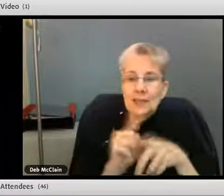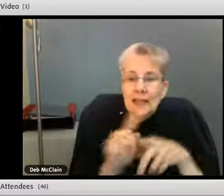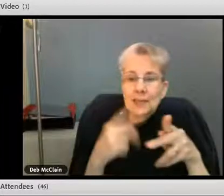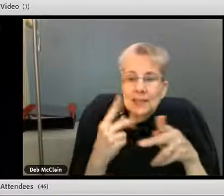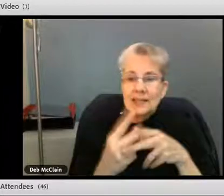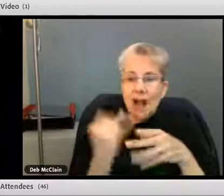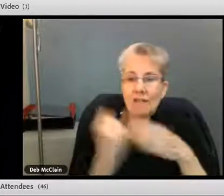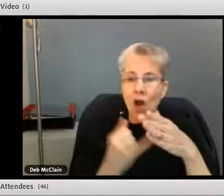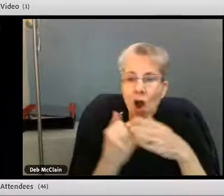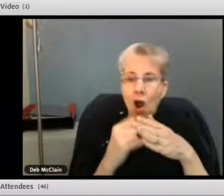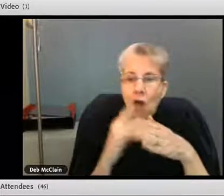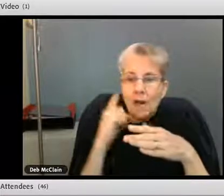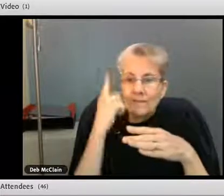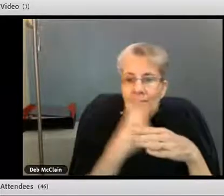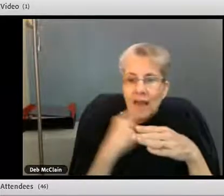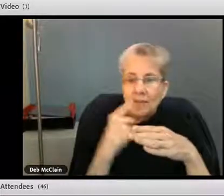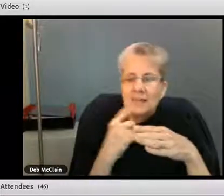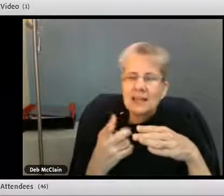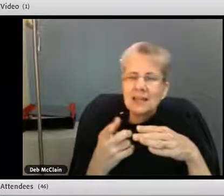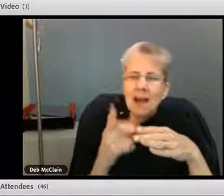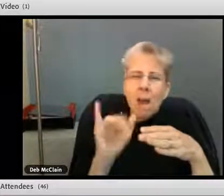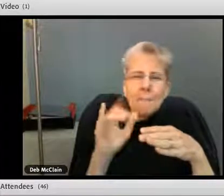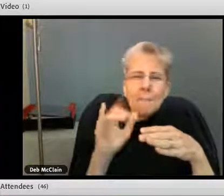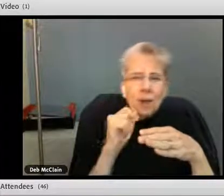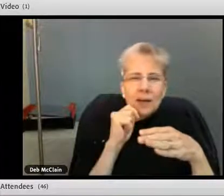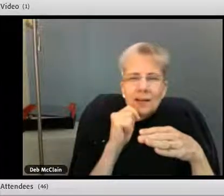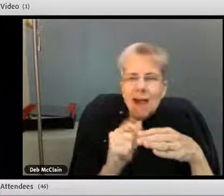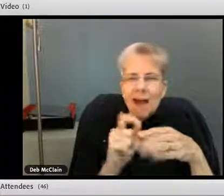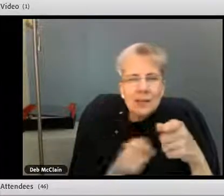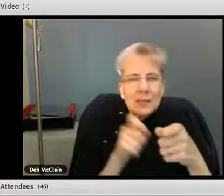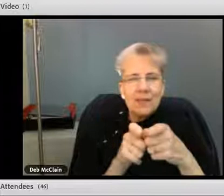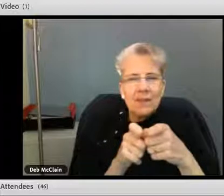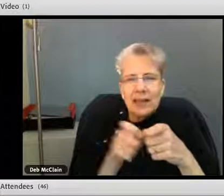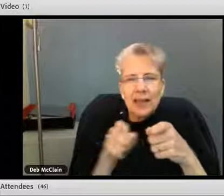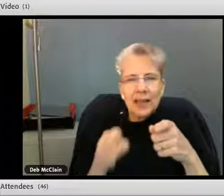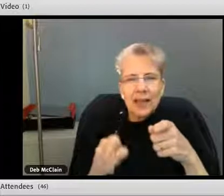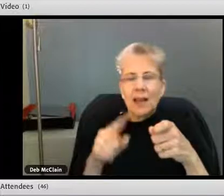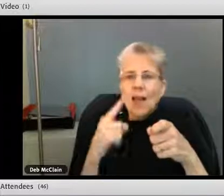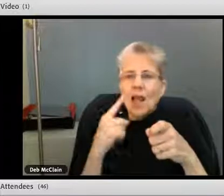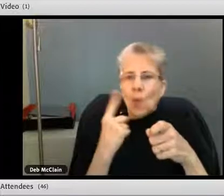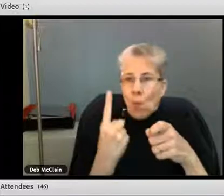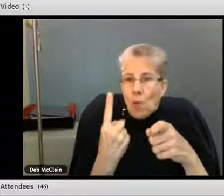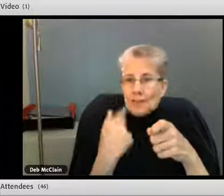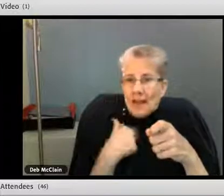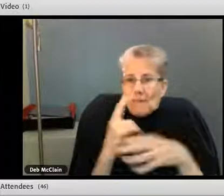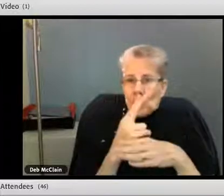Margaret, not particularly. The only place I really used for clip art is openclipart.org,